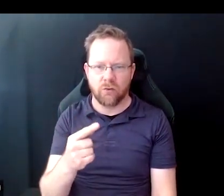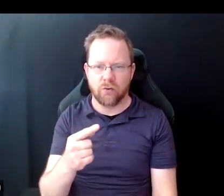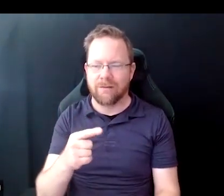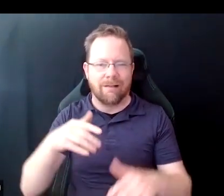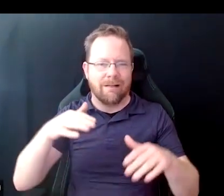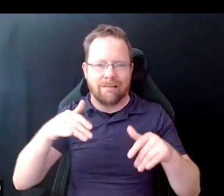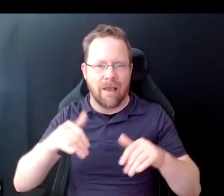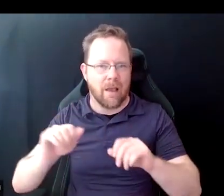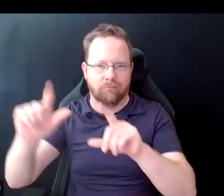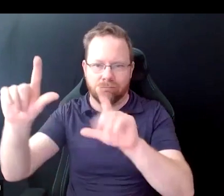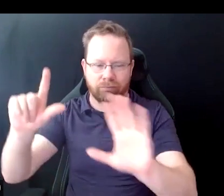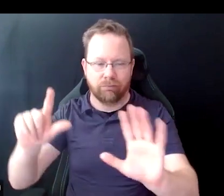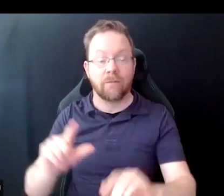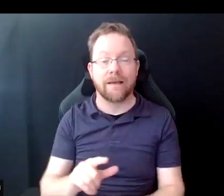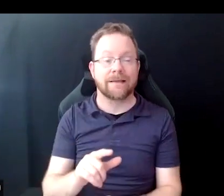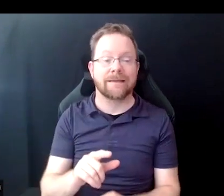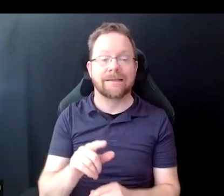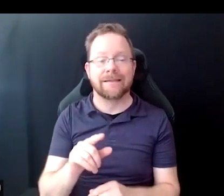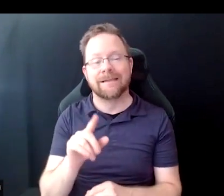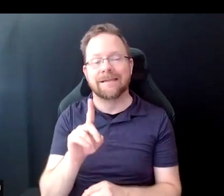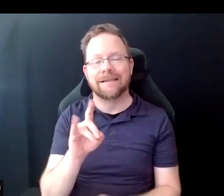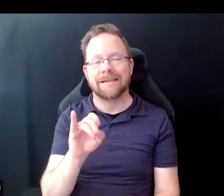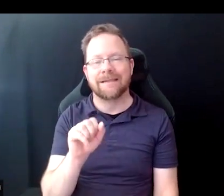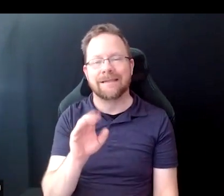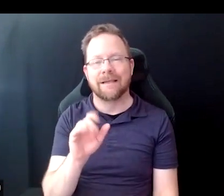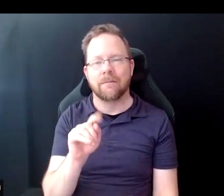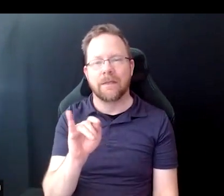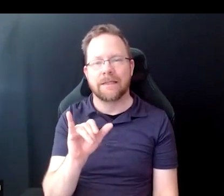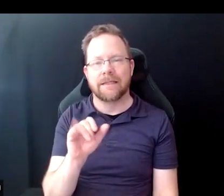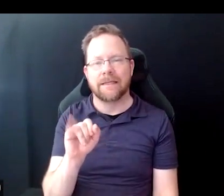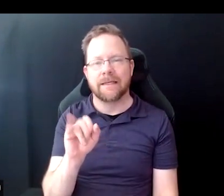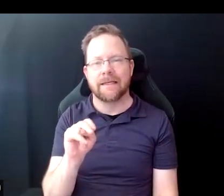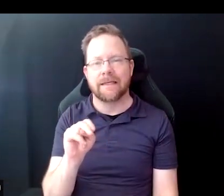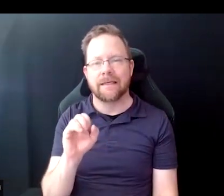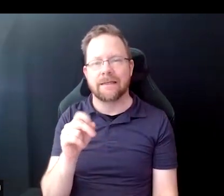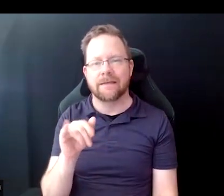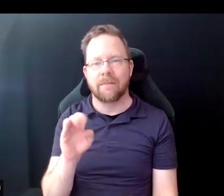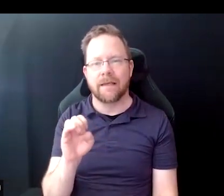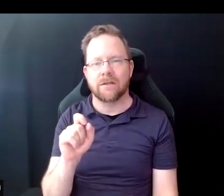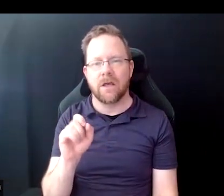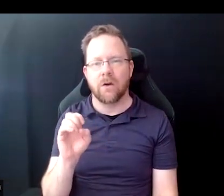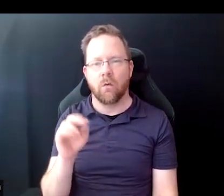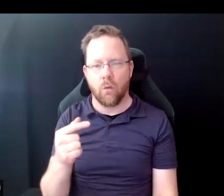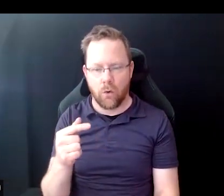We have also have disabilityinspace.org. The idea is going to be that we will have both